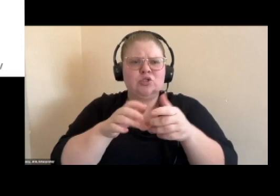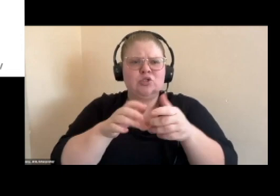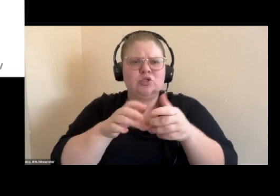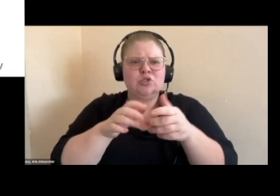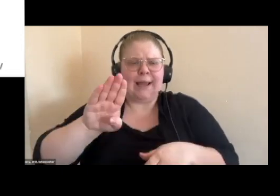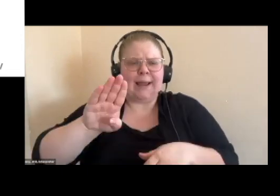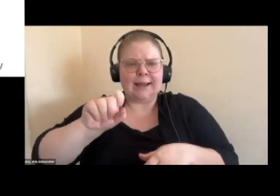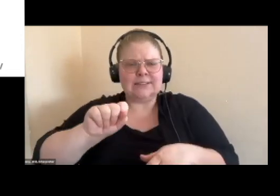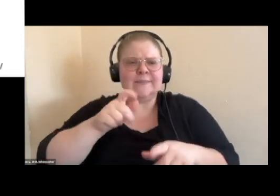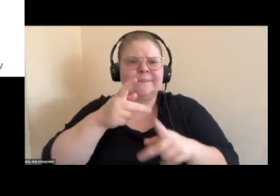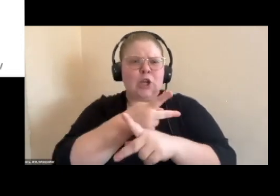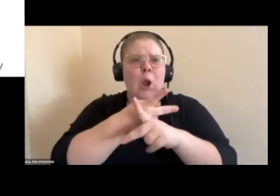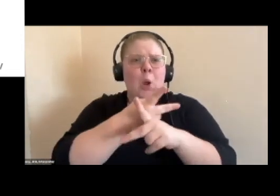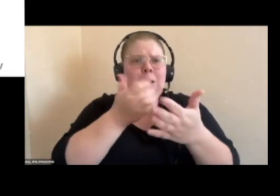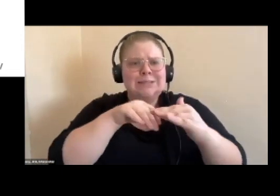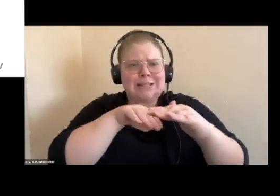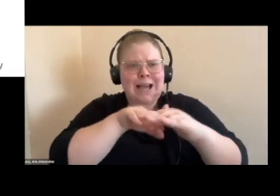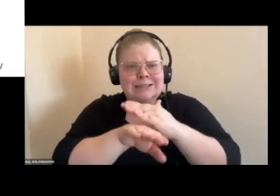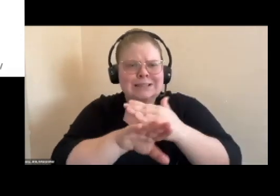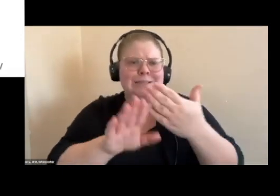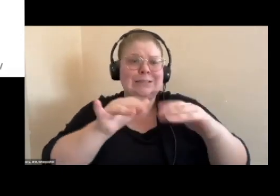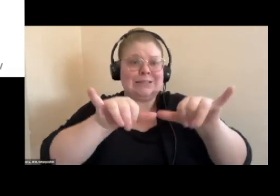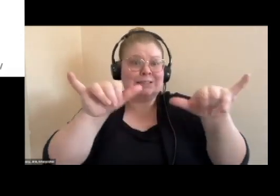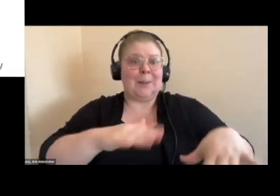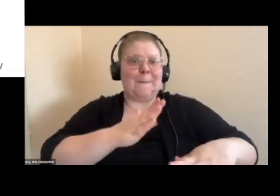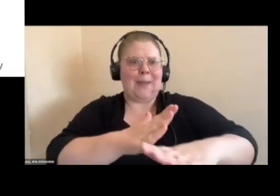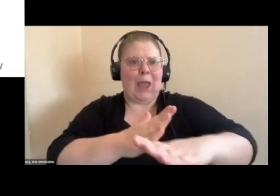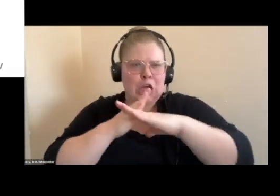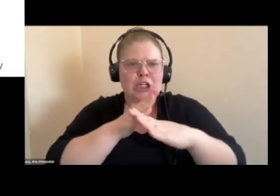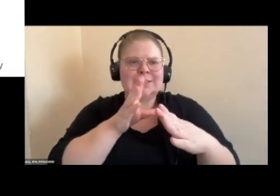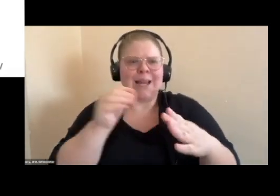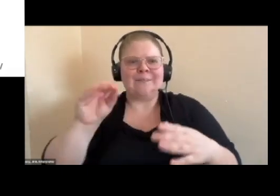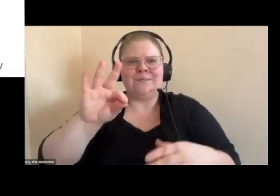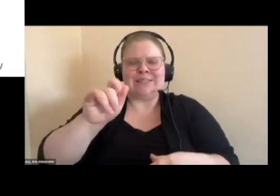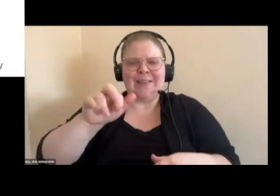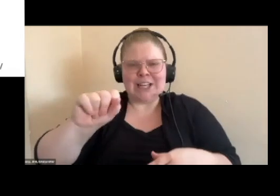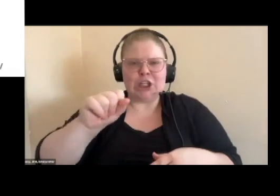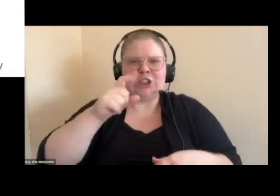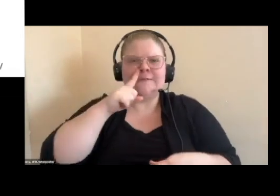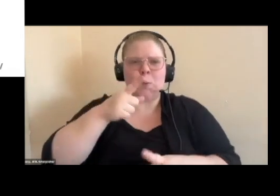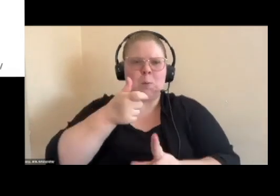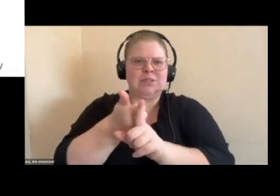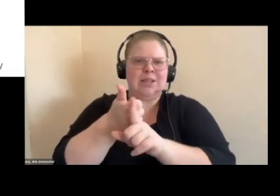facilitators to self direction. To inform this study,